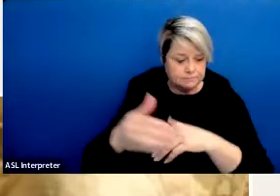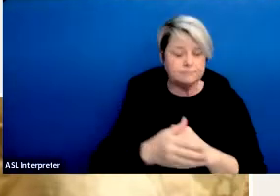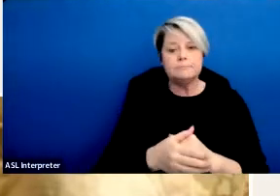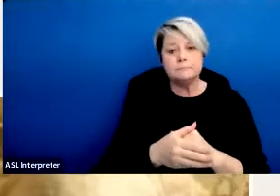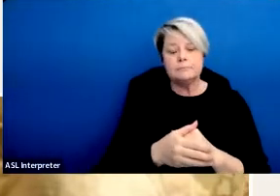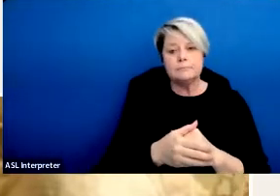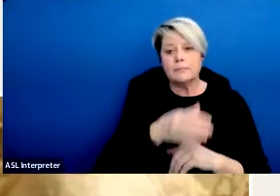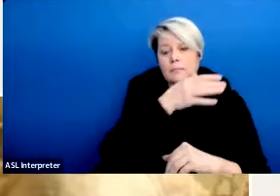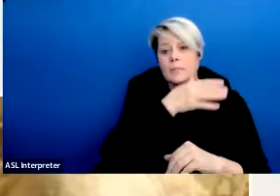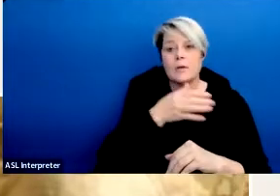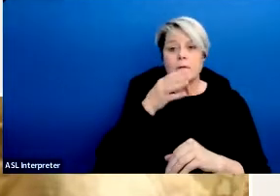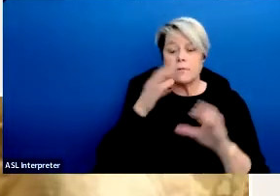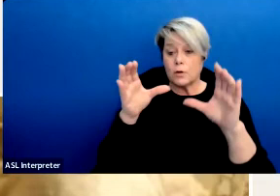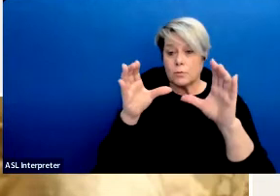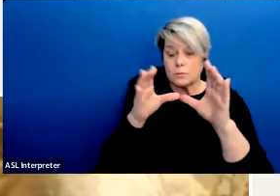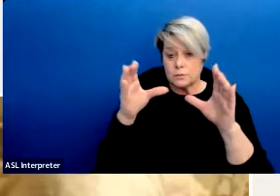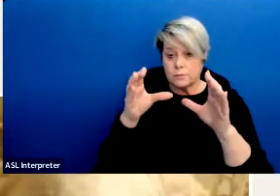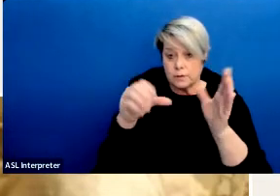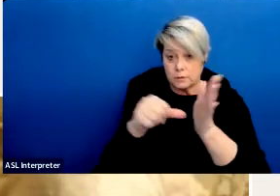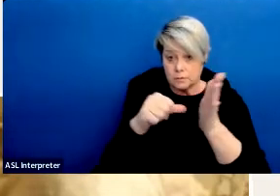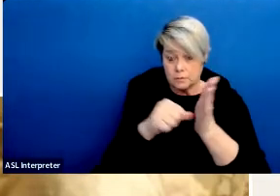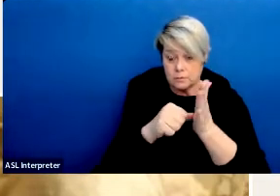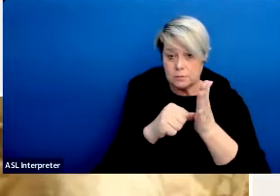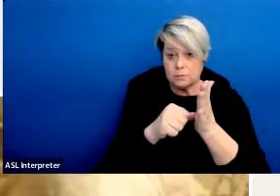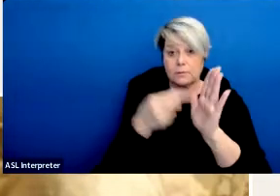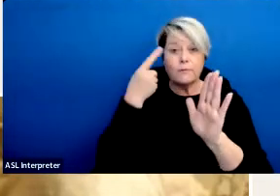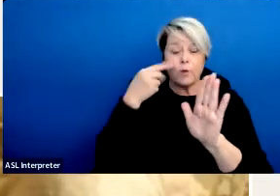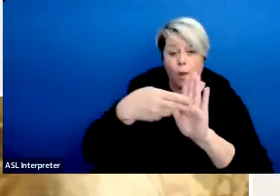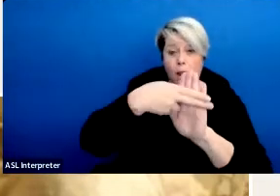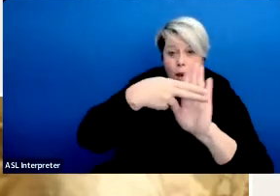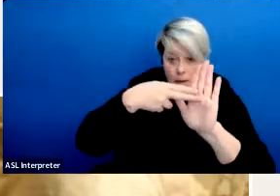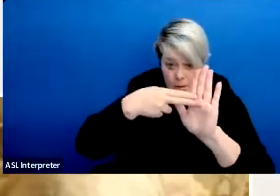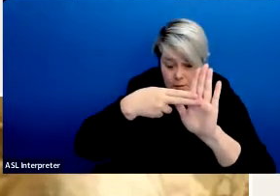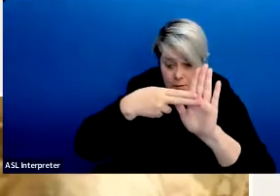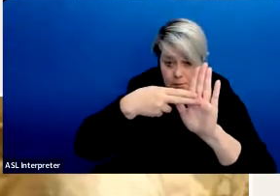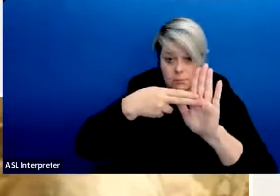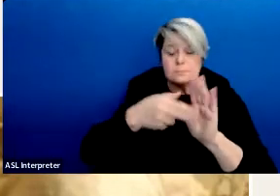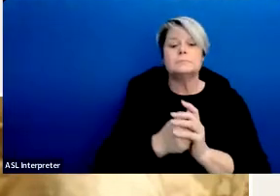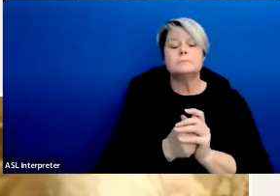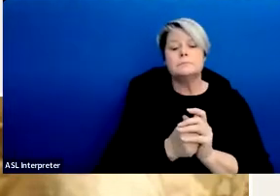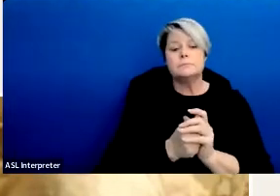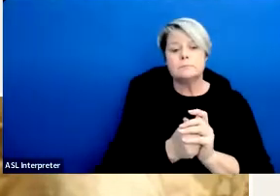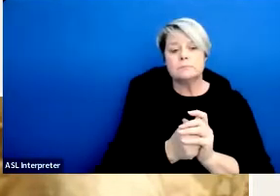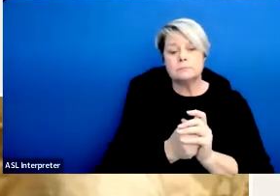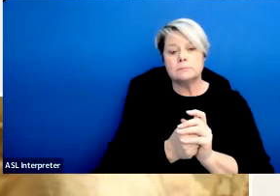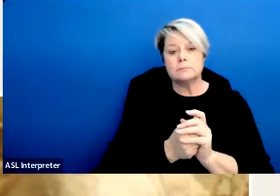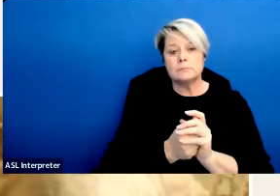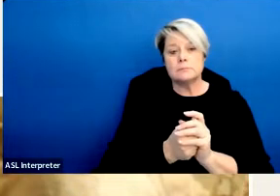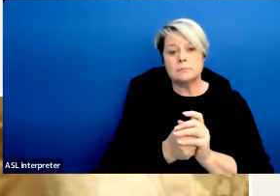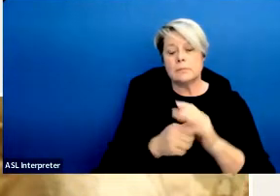that can be added to your products and operational practices. The farm certification page how'ses